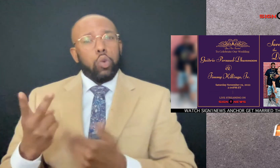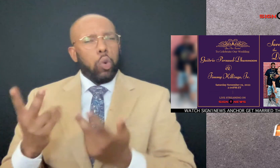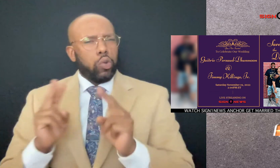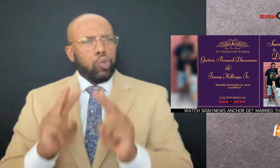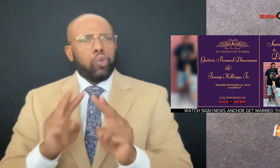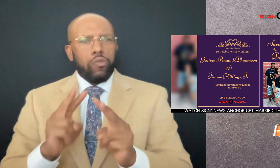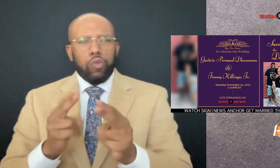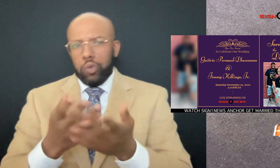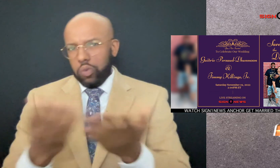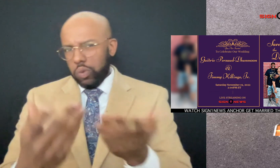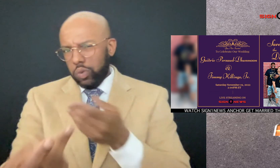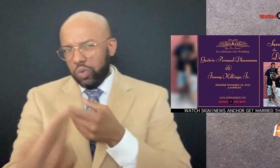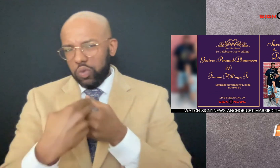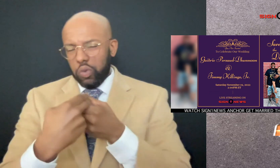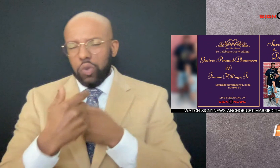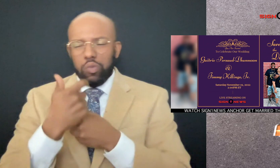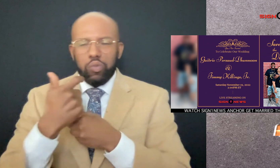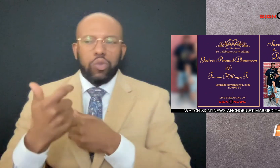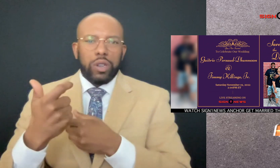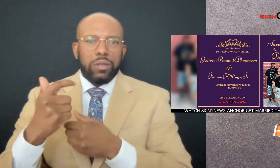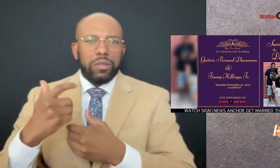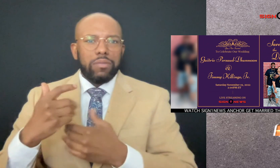Gay tree and her fiance would be honored if you joined them.